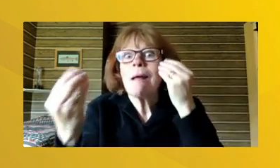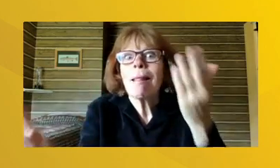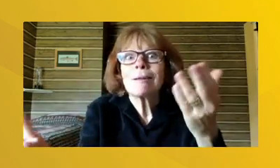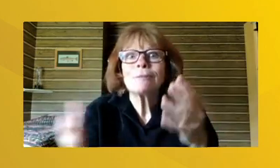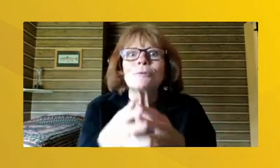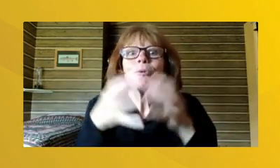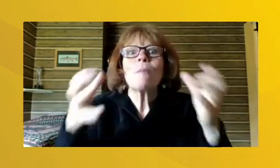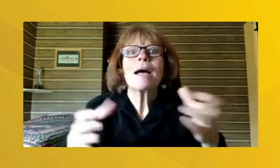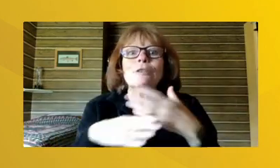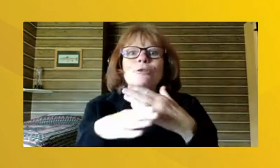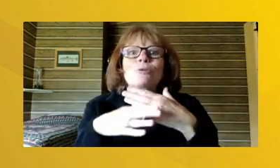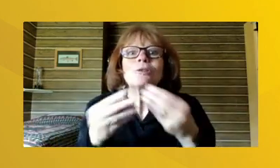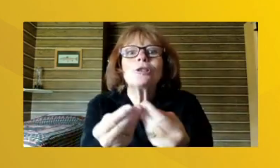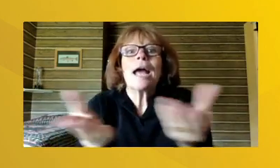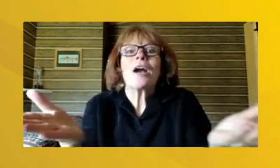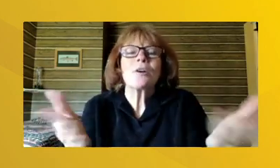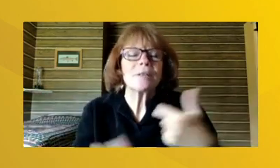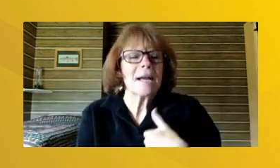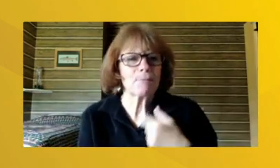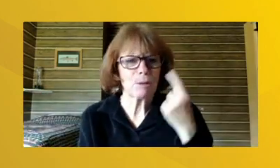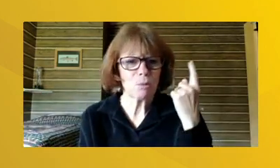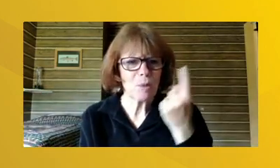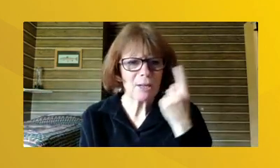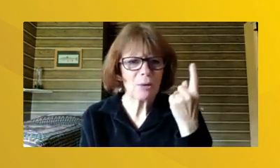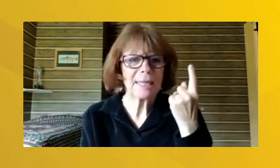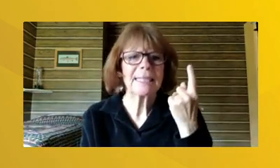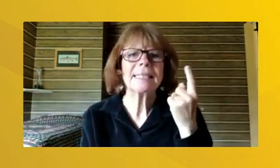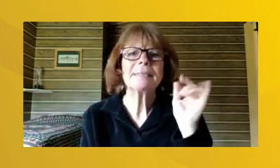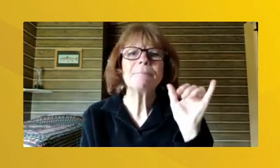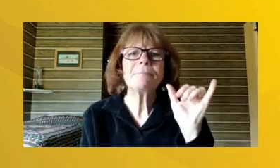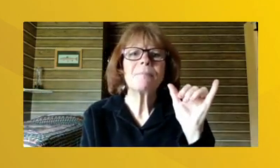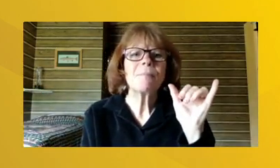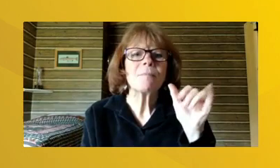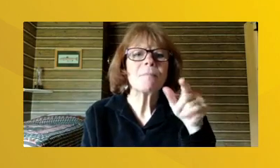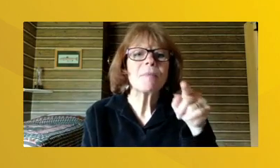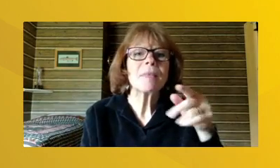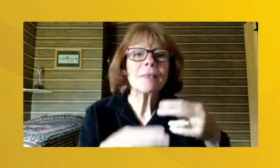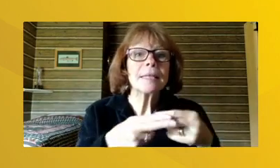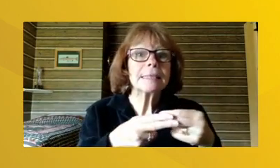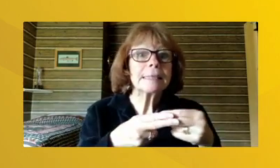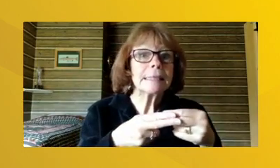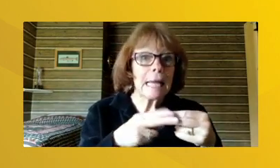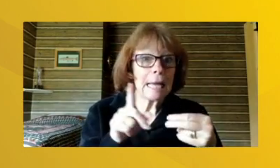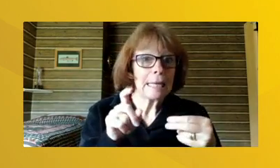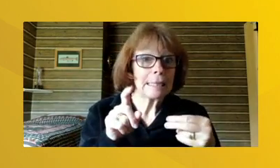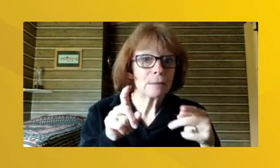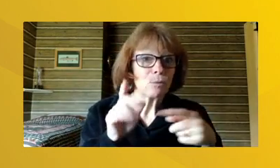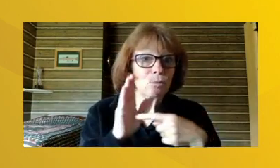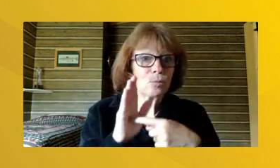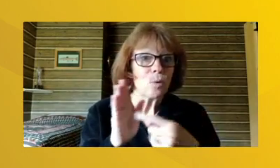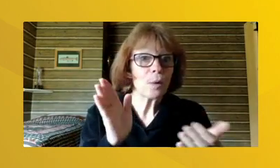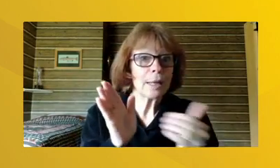So I'm actually wondering if we can put up the slide deck again because I want to talk